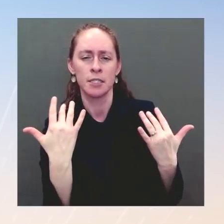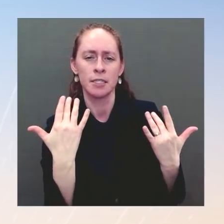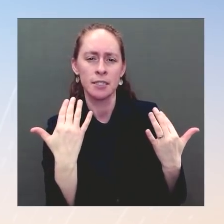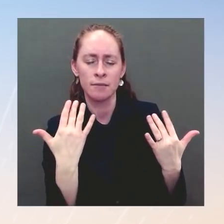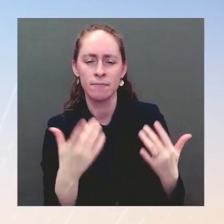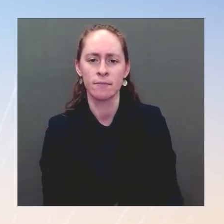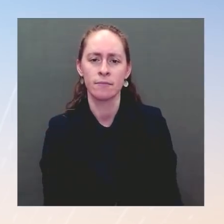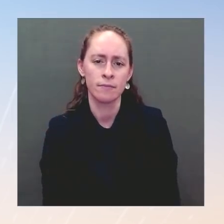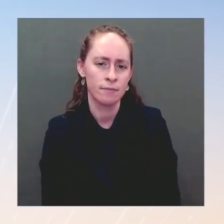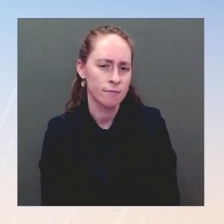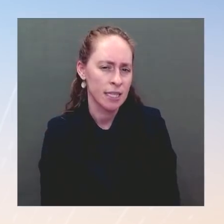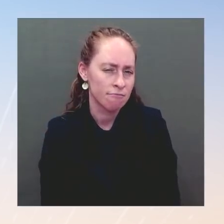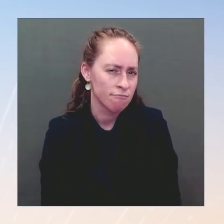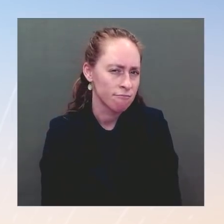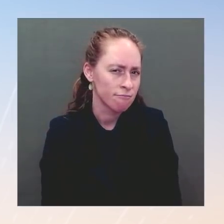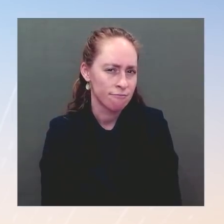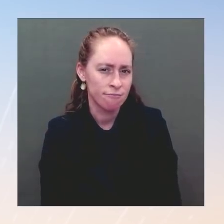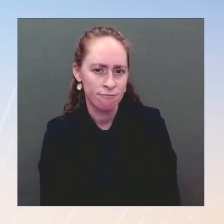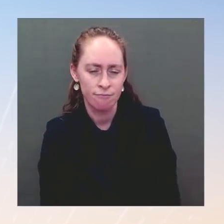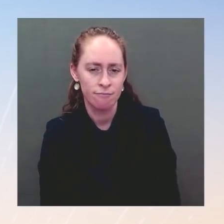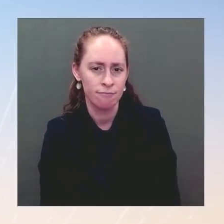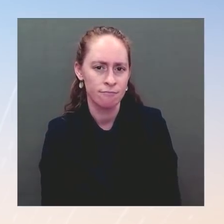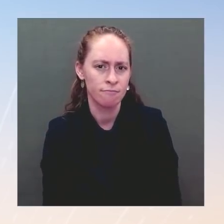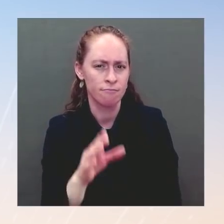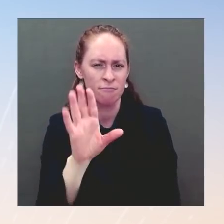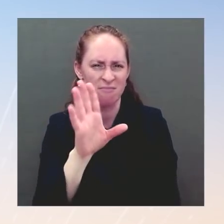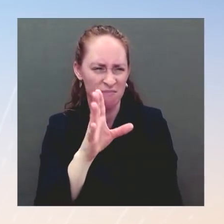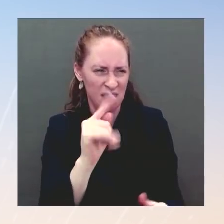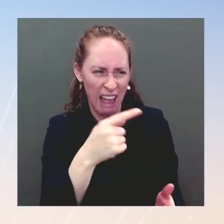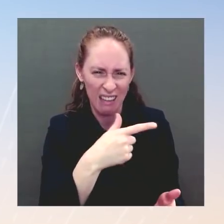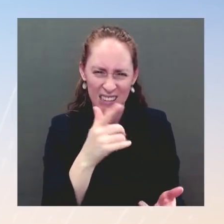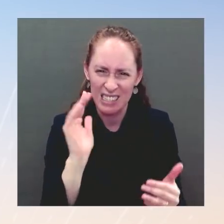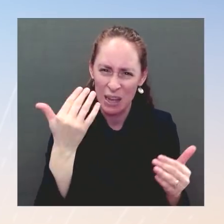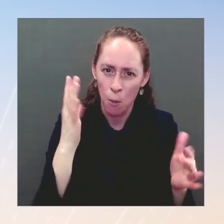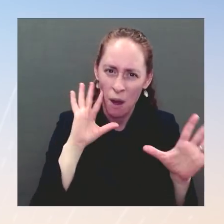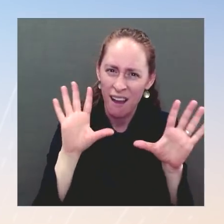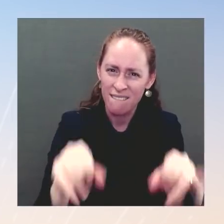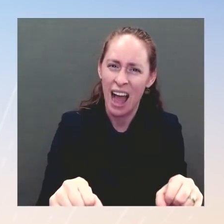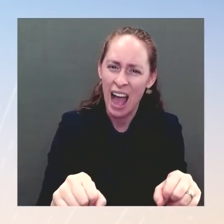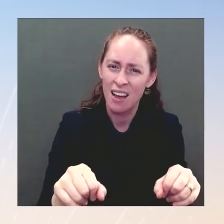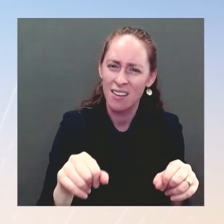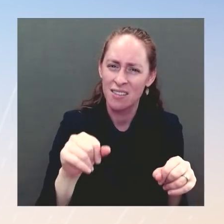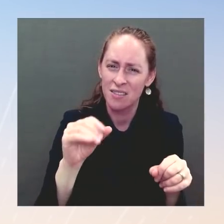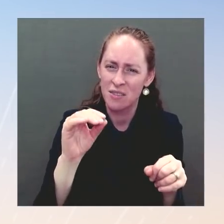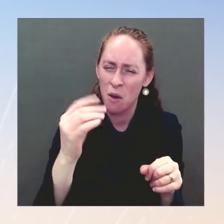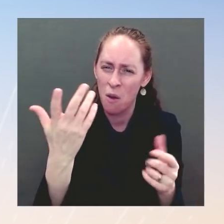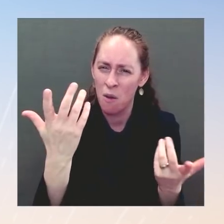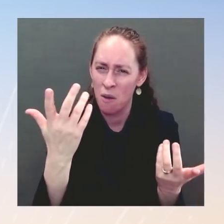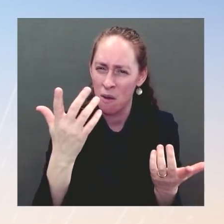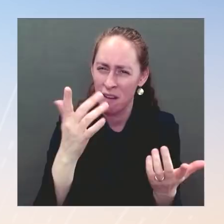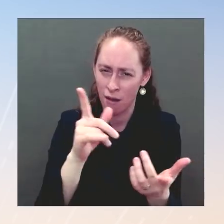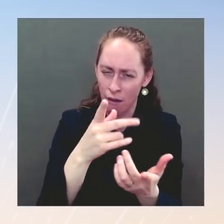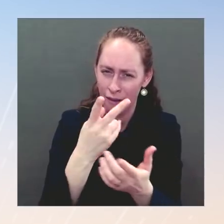if the idea is that they would have a deterrent effect? Ms. Psaki: Well, we're trying to prevent that from happening, and we are making very clear what --